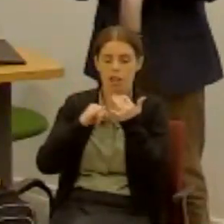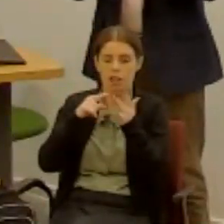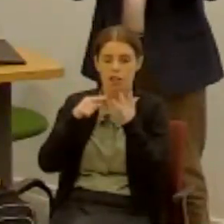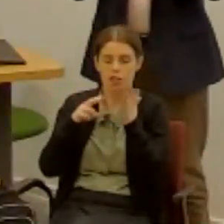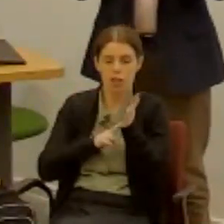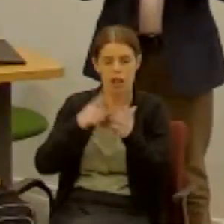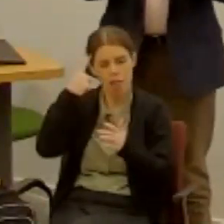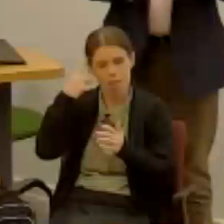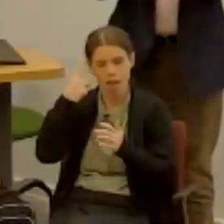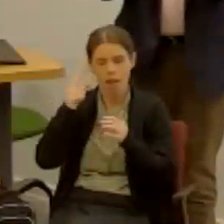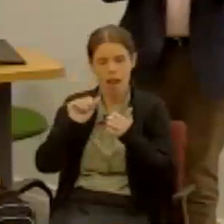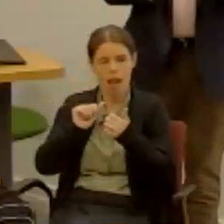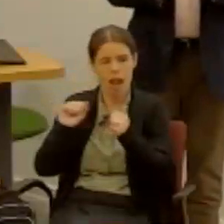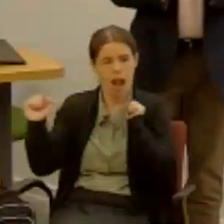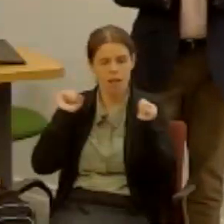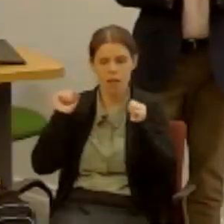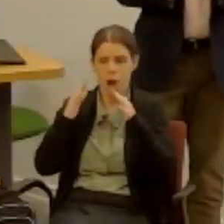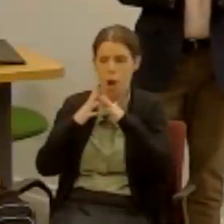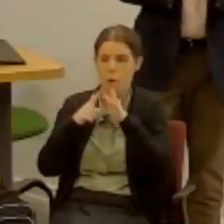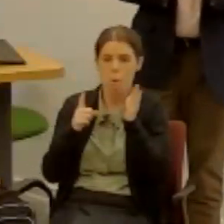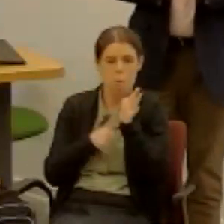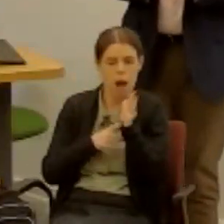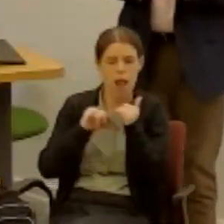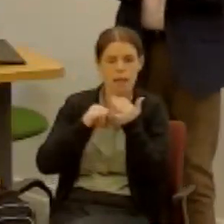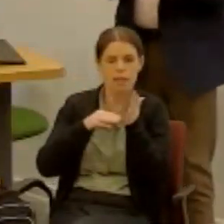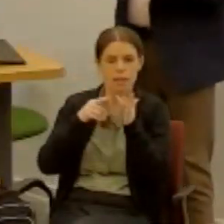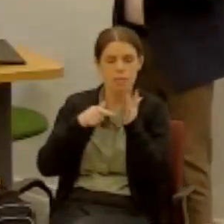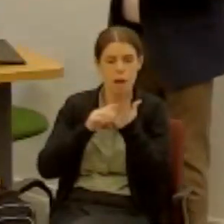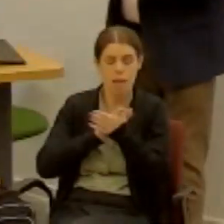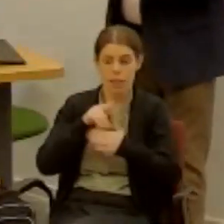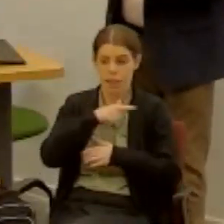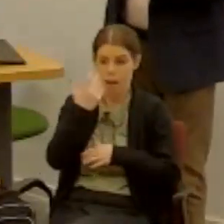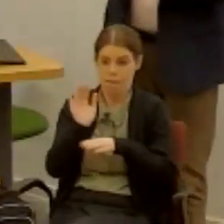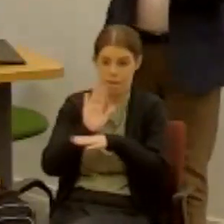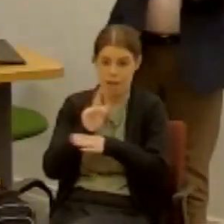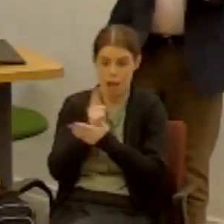Still, so you can watch that and tell me this is the bit of the story behind that first season case. No, at that point.